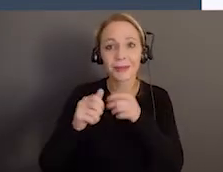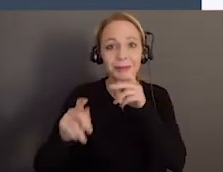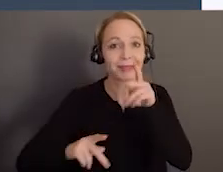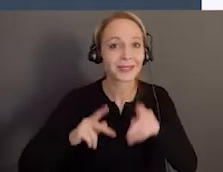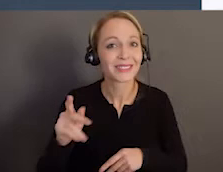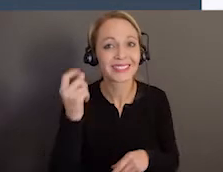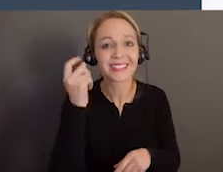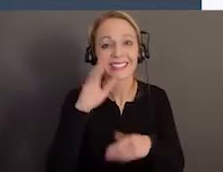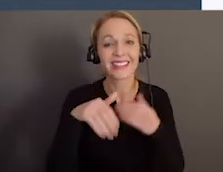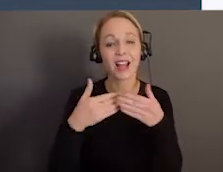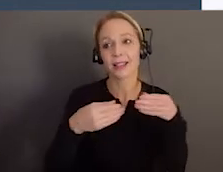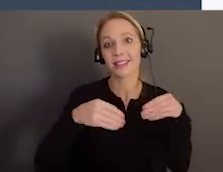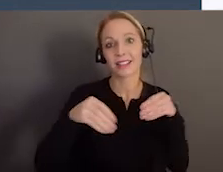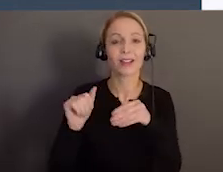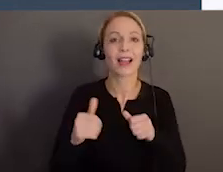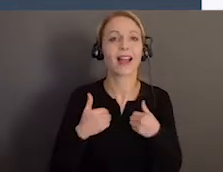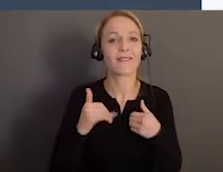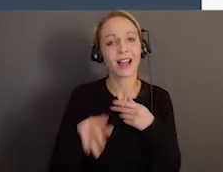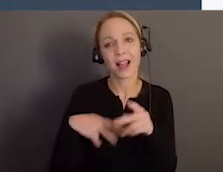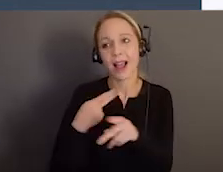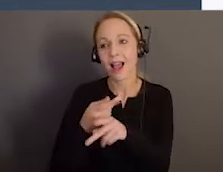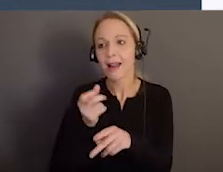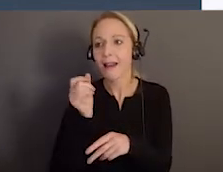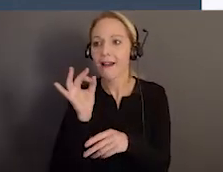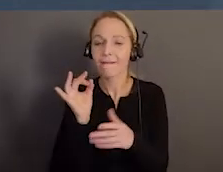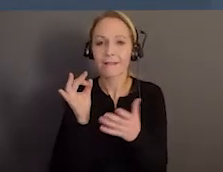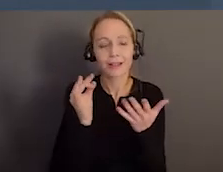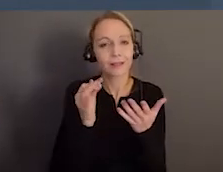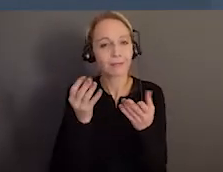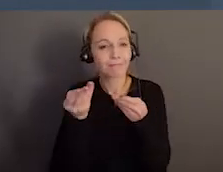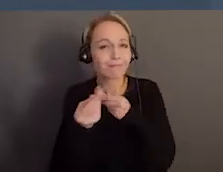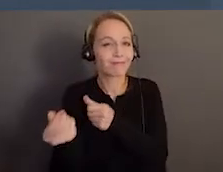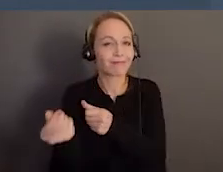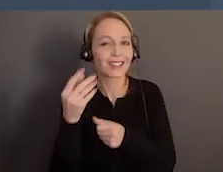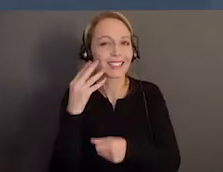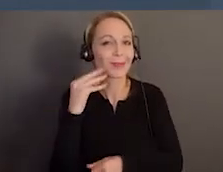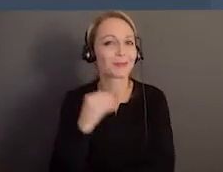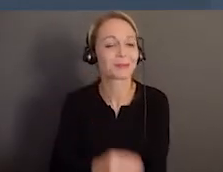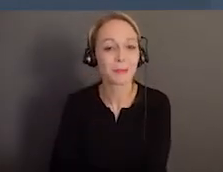AND ALL OF YOU ARE CRITICAL PART OF BUILDING THIS